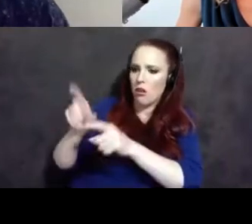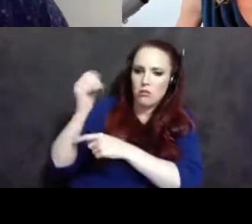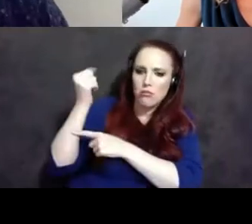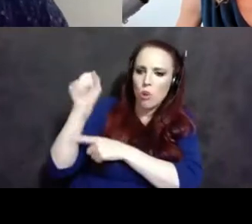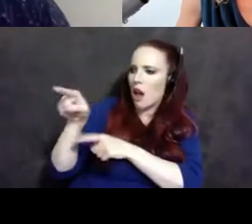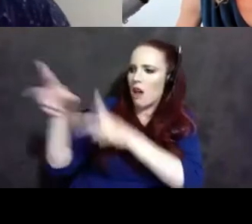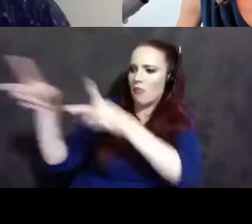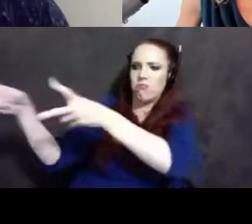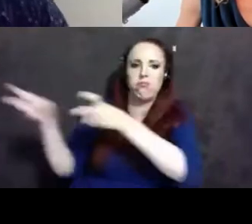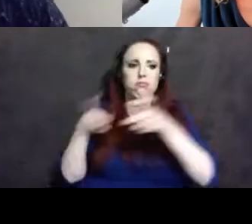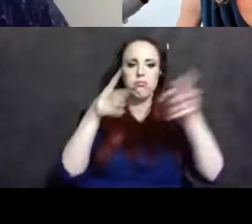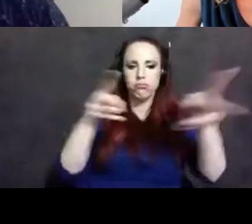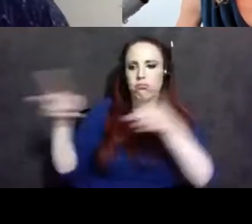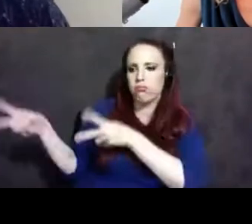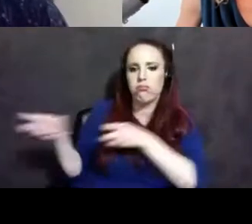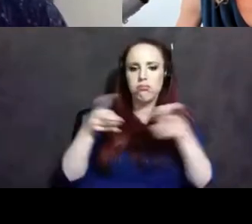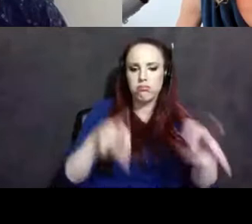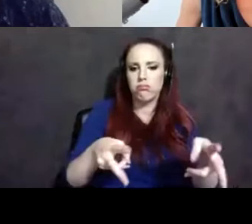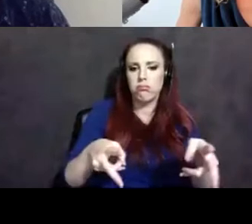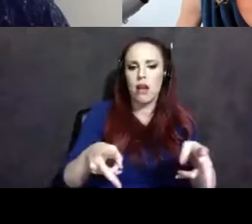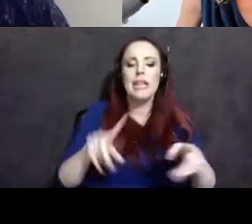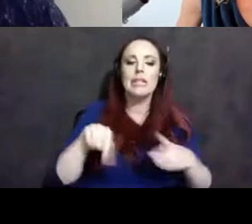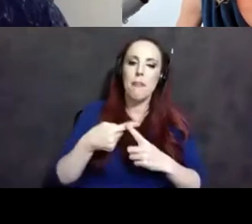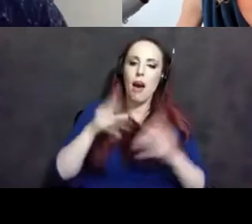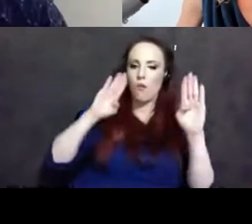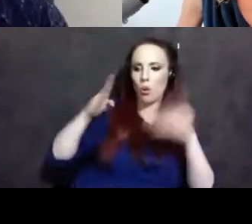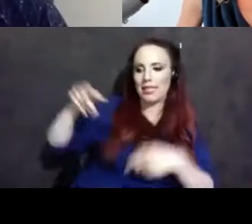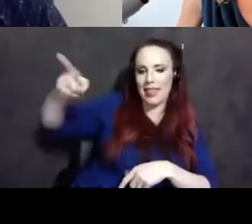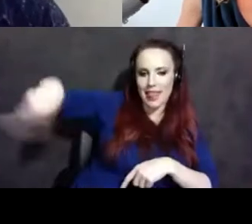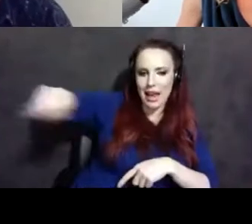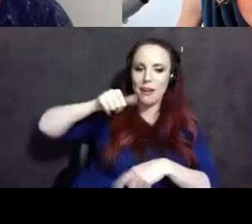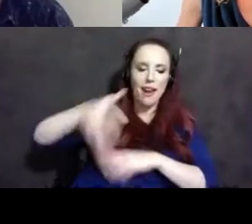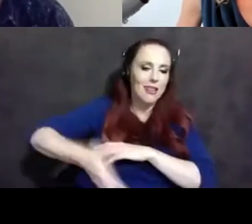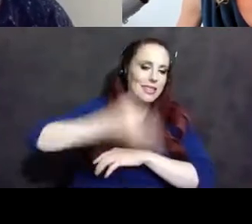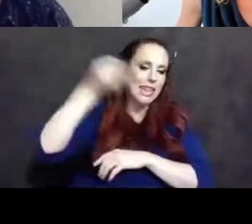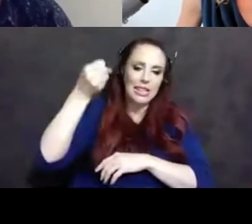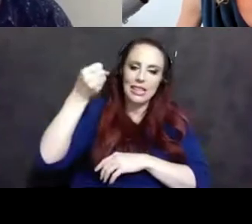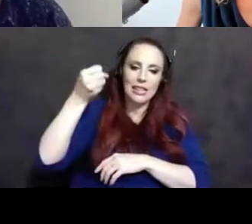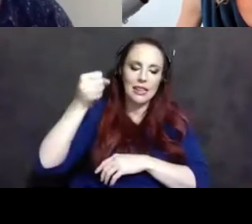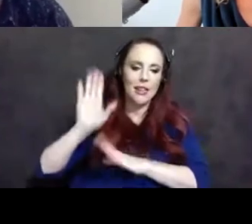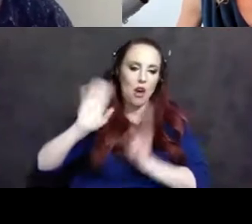instead. It's about making space, not taking space. You all have the power to do that.